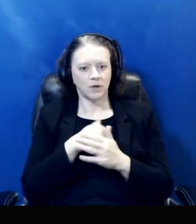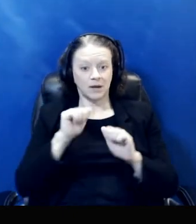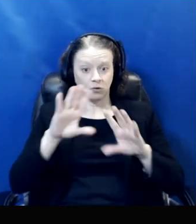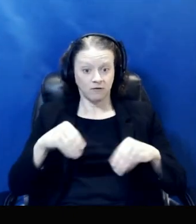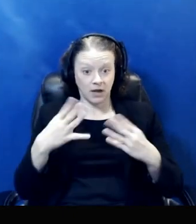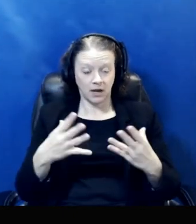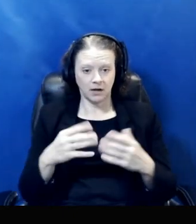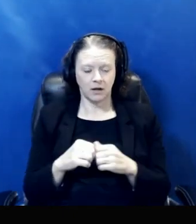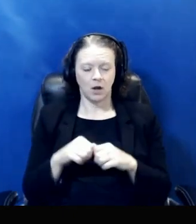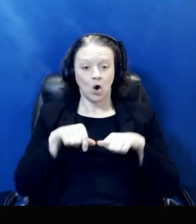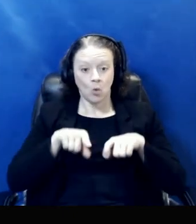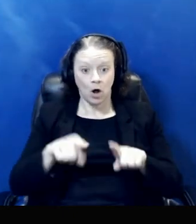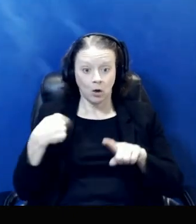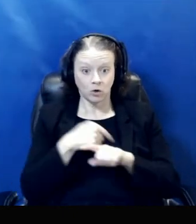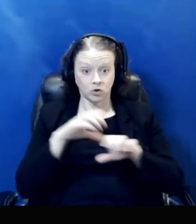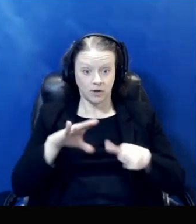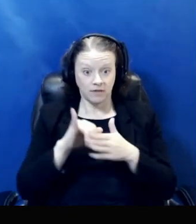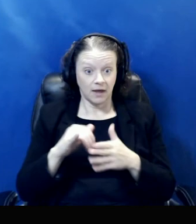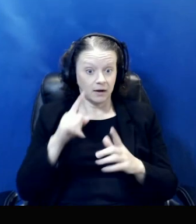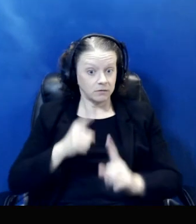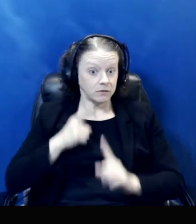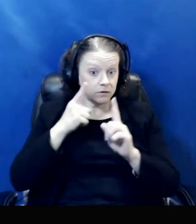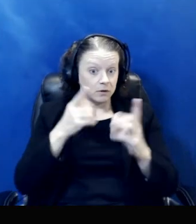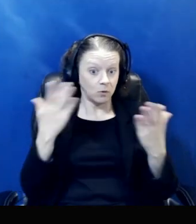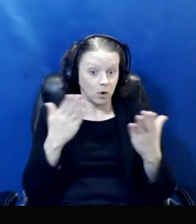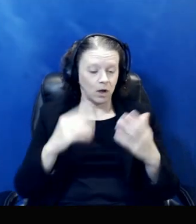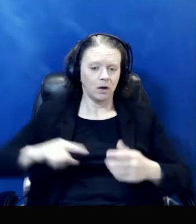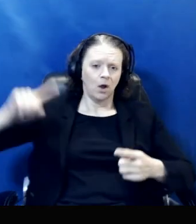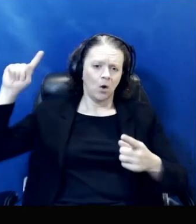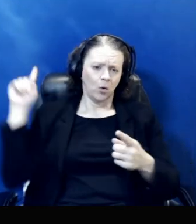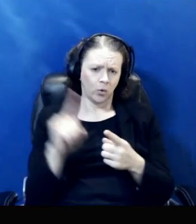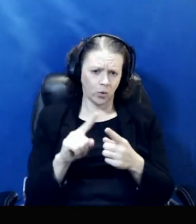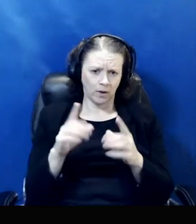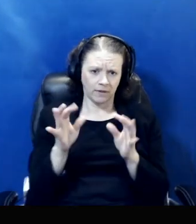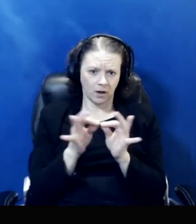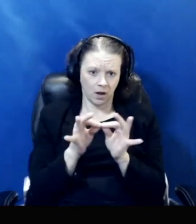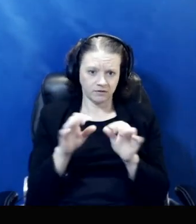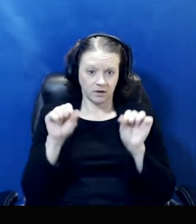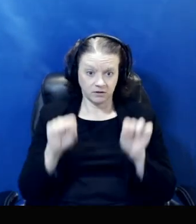one of the big things is we're working to do, is drive down the cost as much as we can.